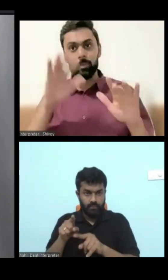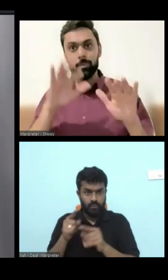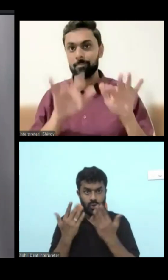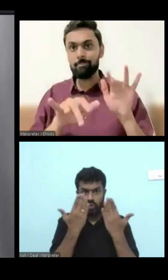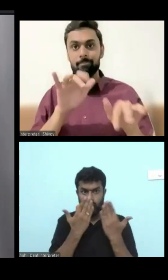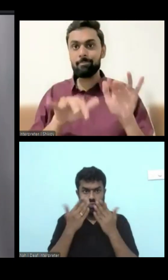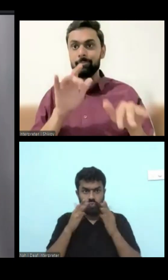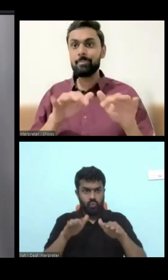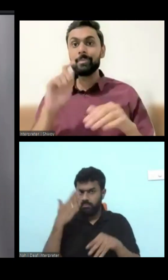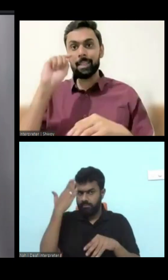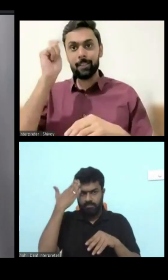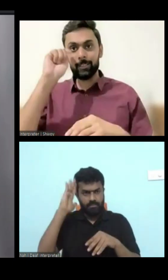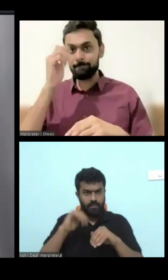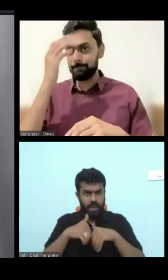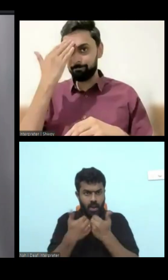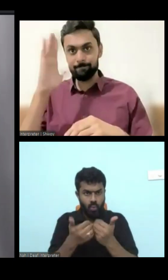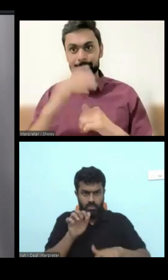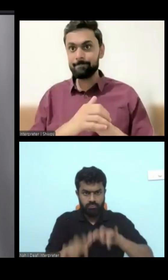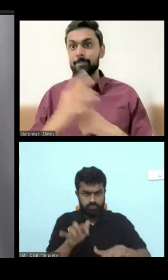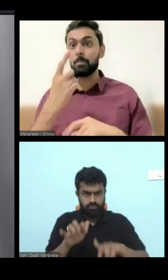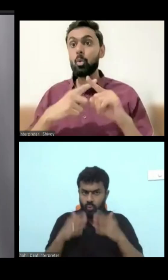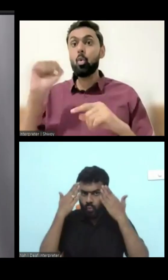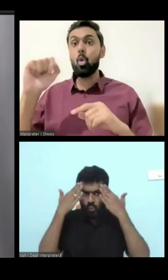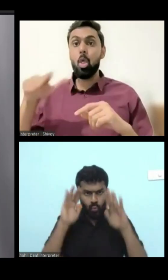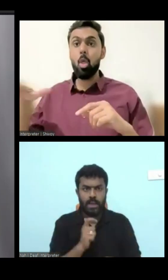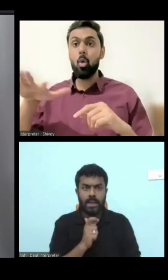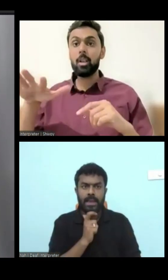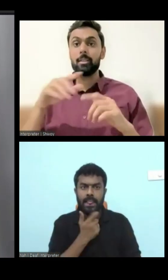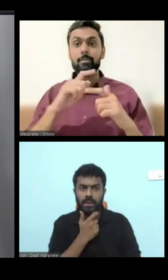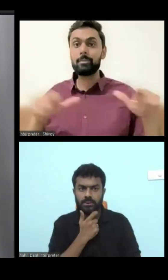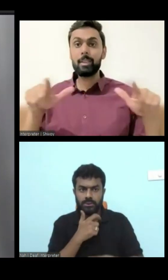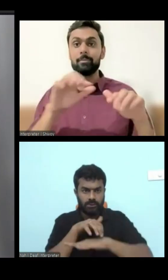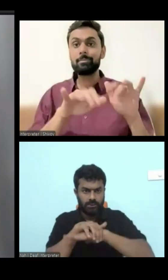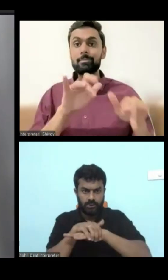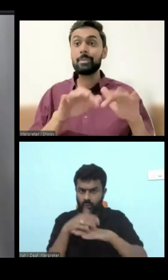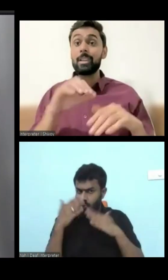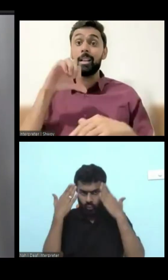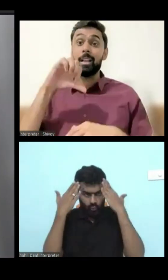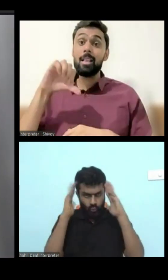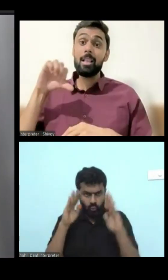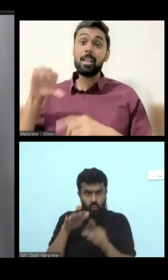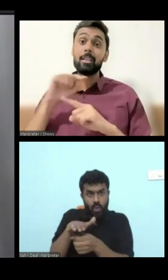learn typing in regional languages, and which is why 99% of Indian students are giving their exams using scribes.